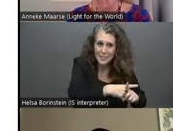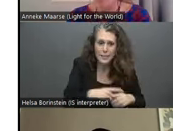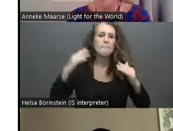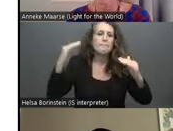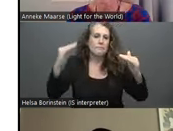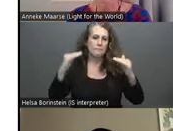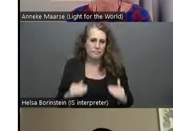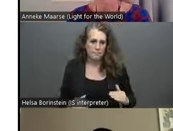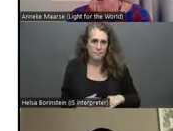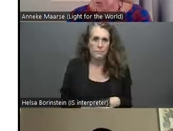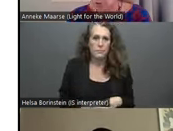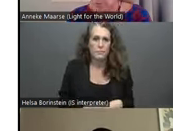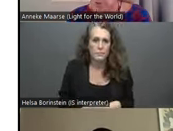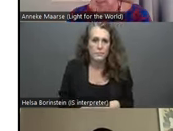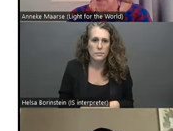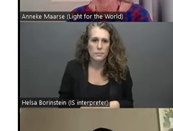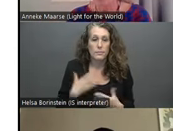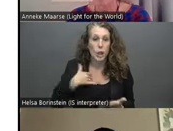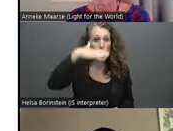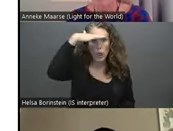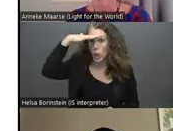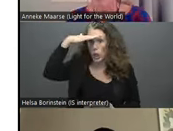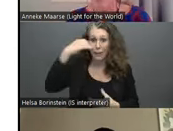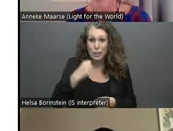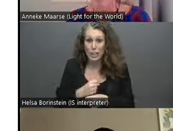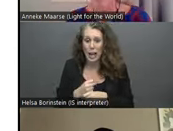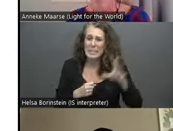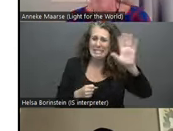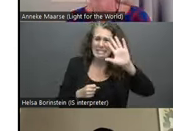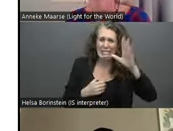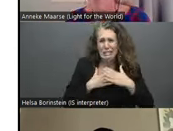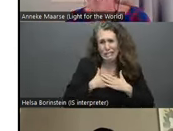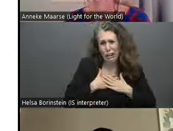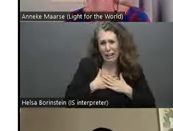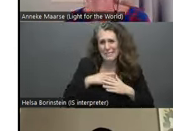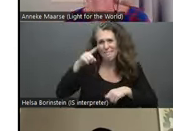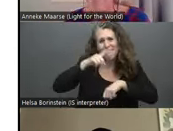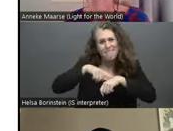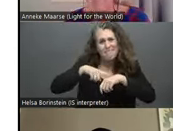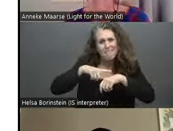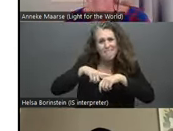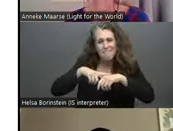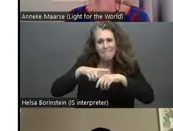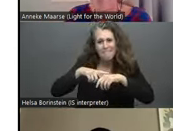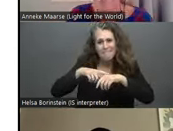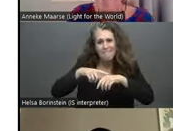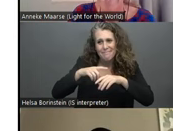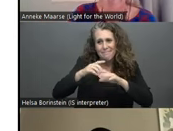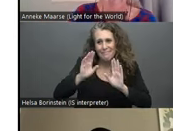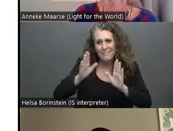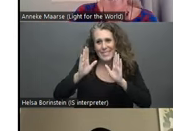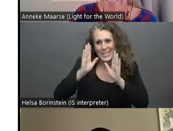employment looking for those jobs that also interrupts you anarchy Yes, but you will have